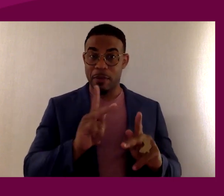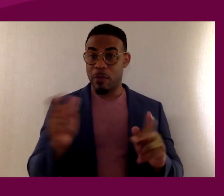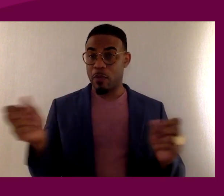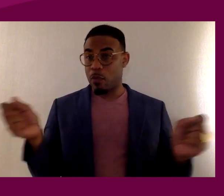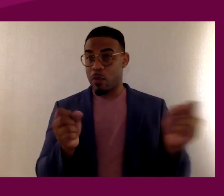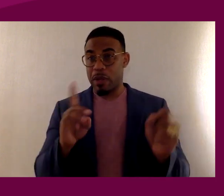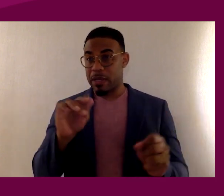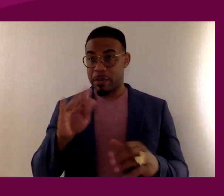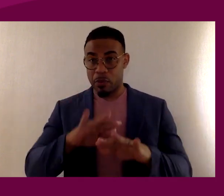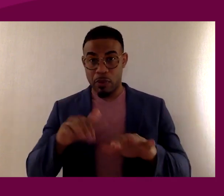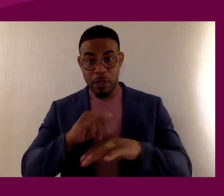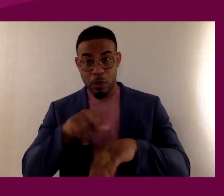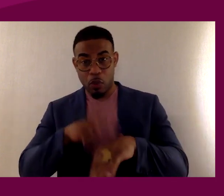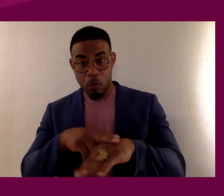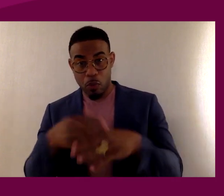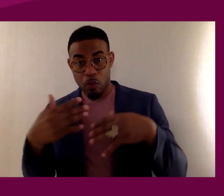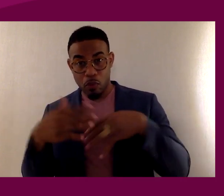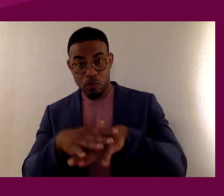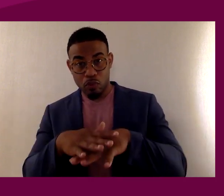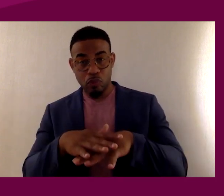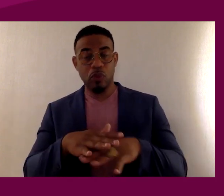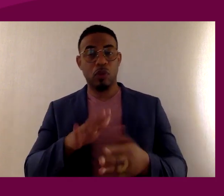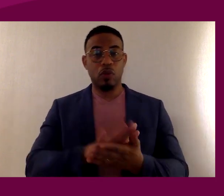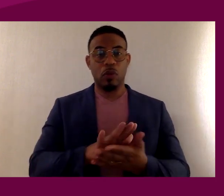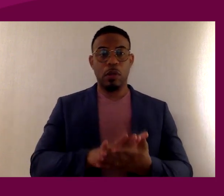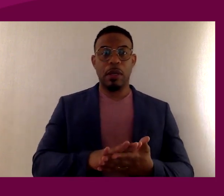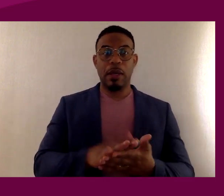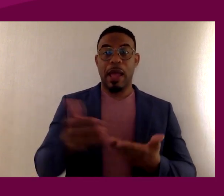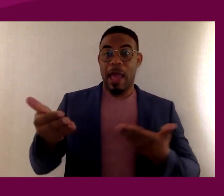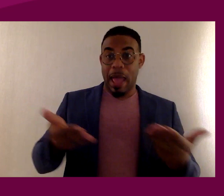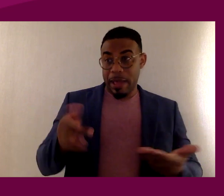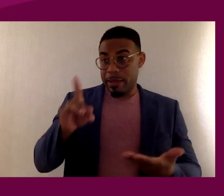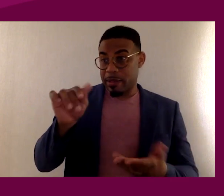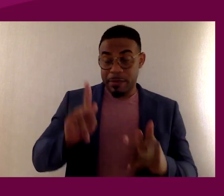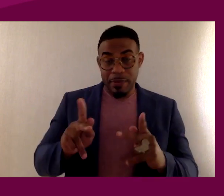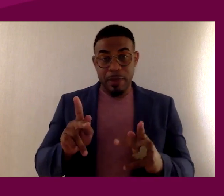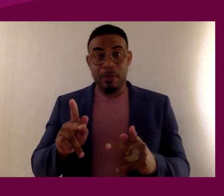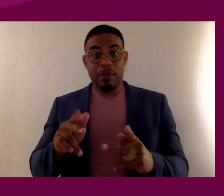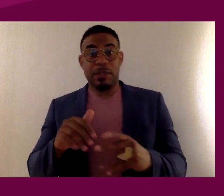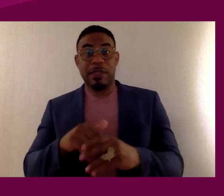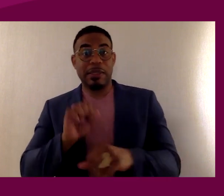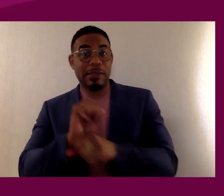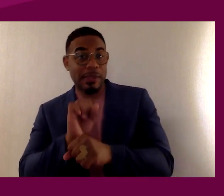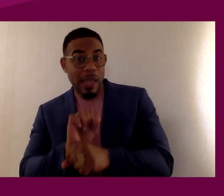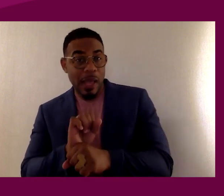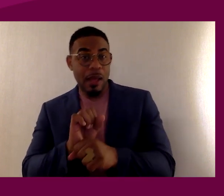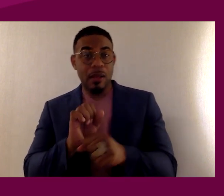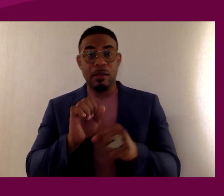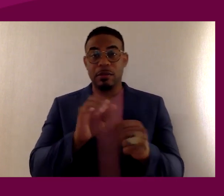and equity for disabled people, bring disabled children into normal schools, hire disabled people